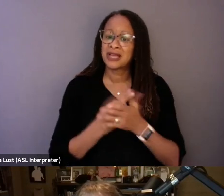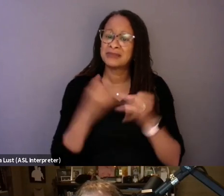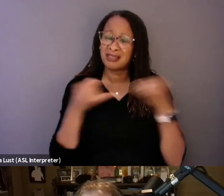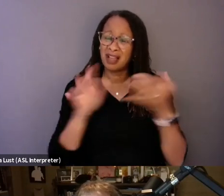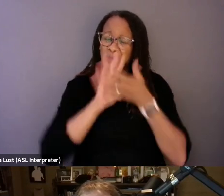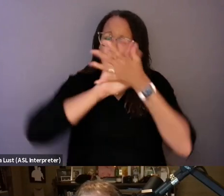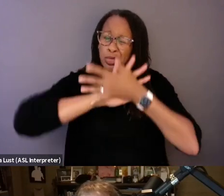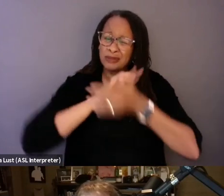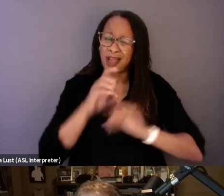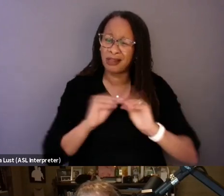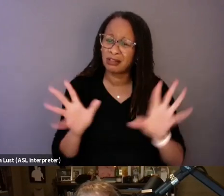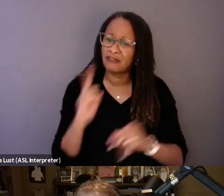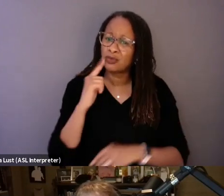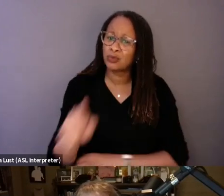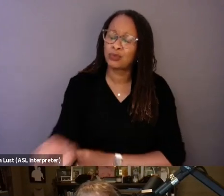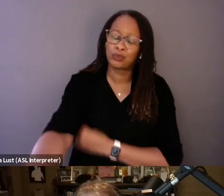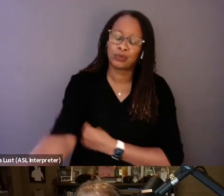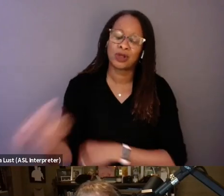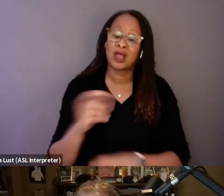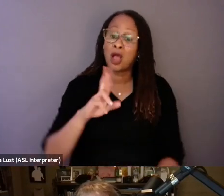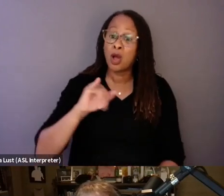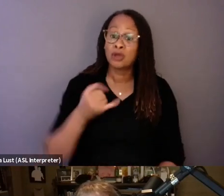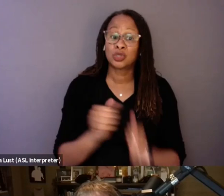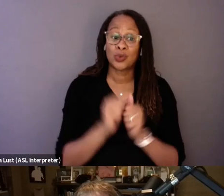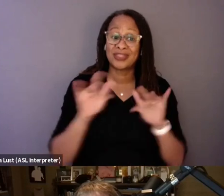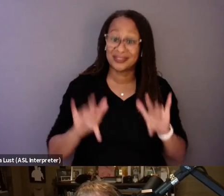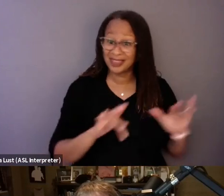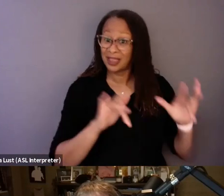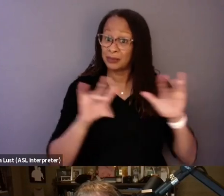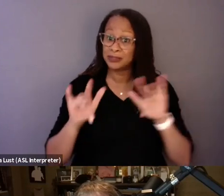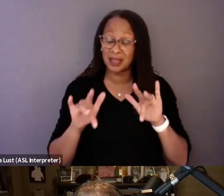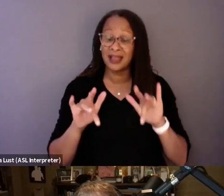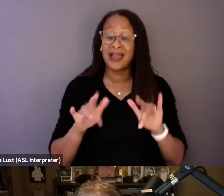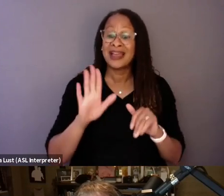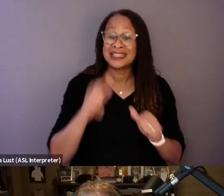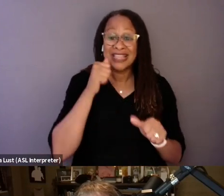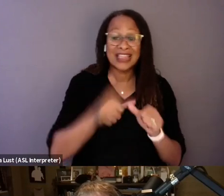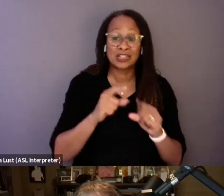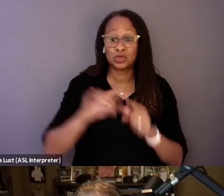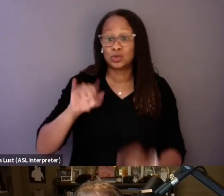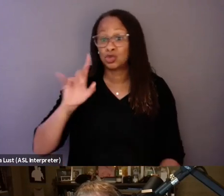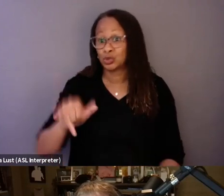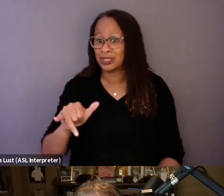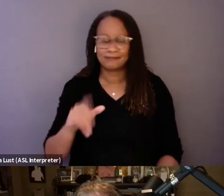And, RJ, as with the tapes, John's letters to Judy the film could never have been made, I would imagine without them